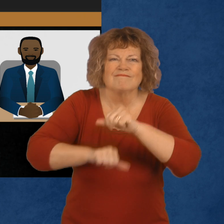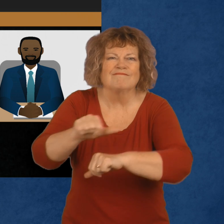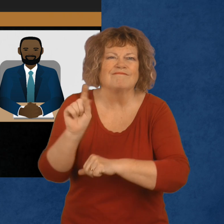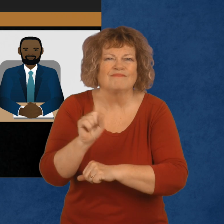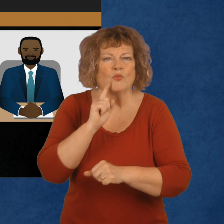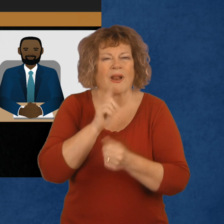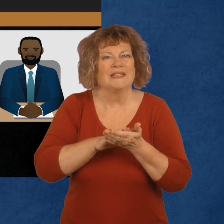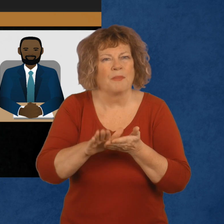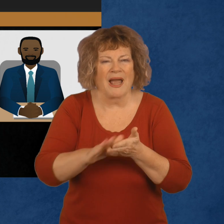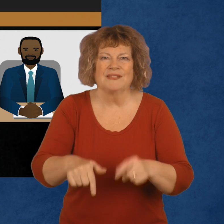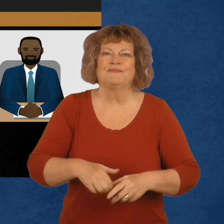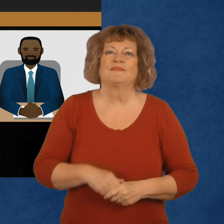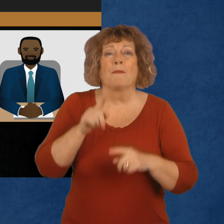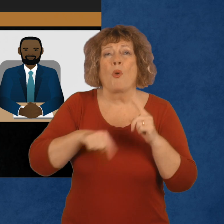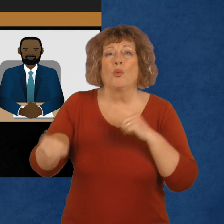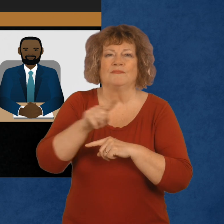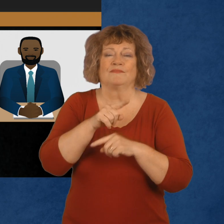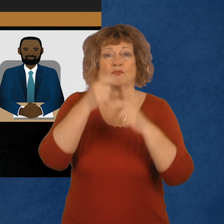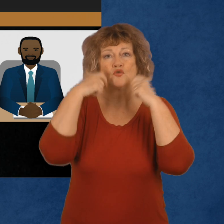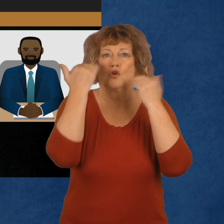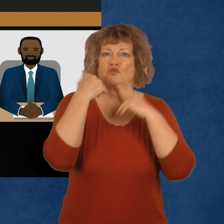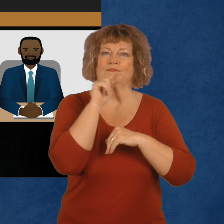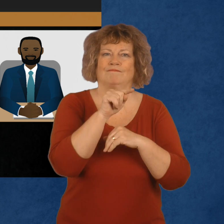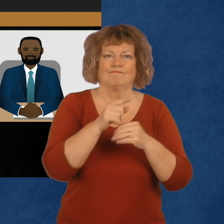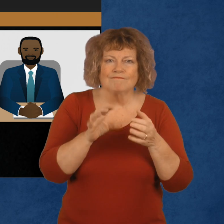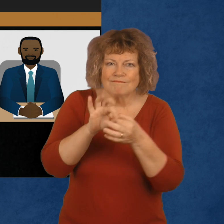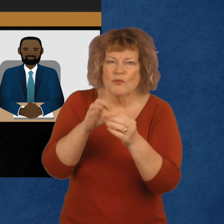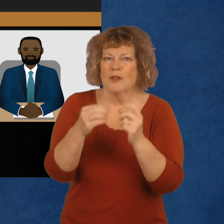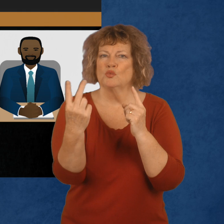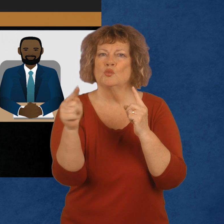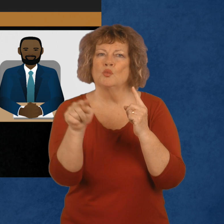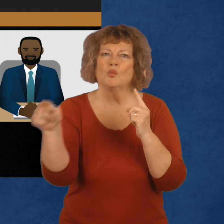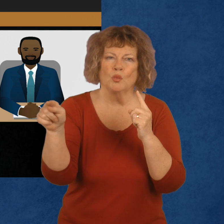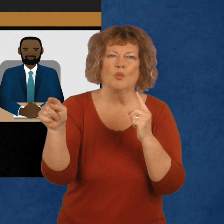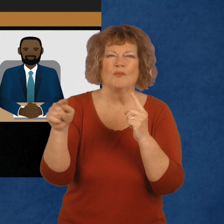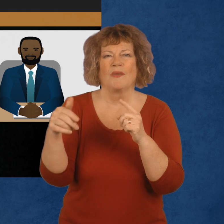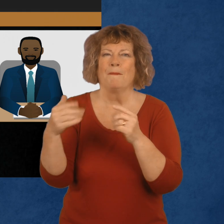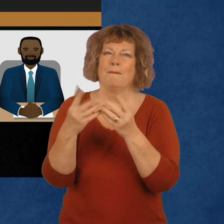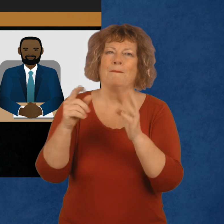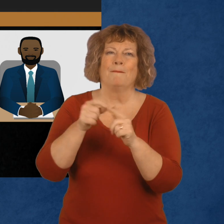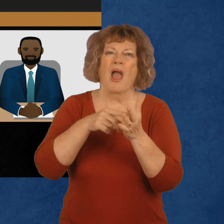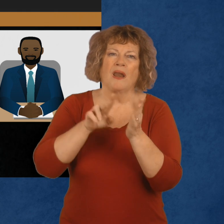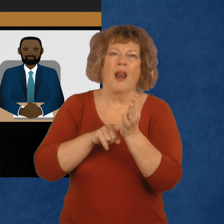called panel members. The two panel members include a person with the experience of employing people